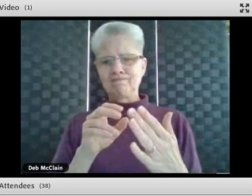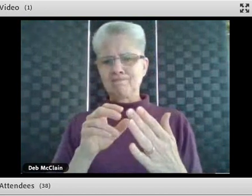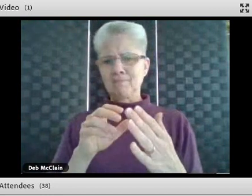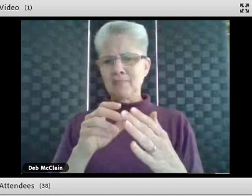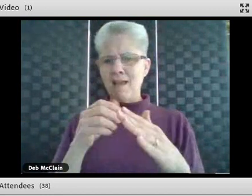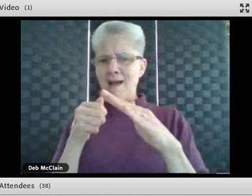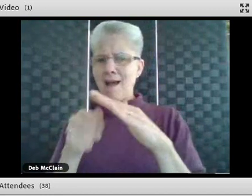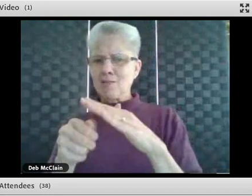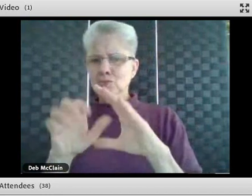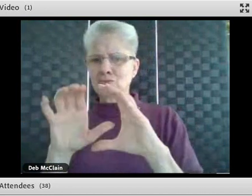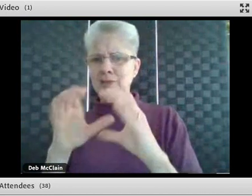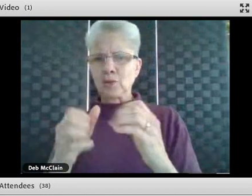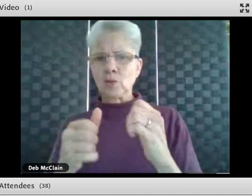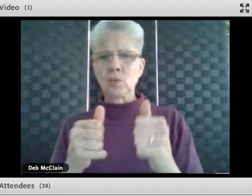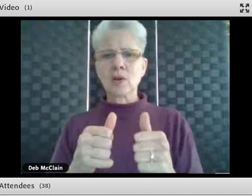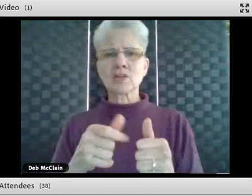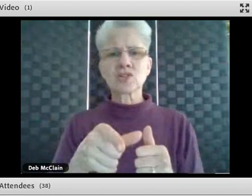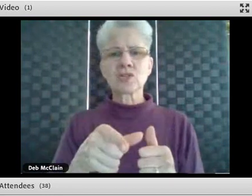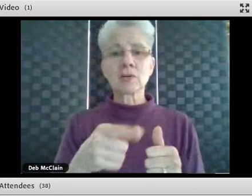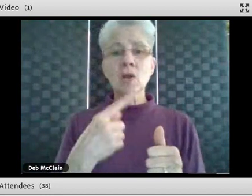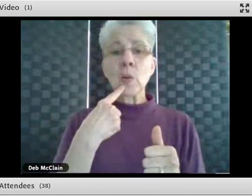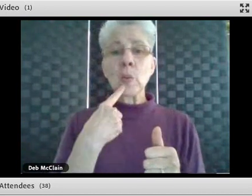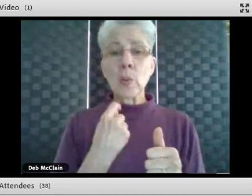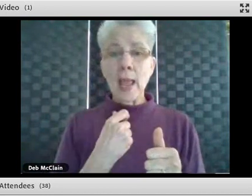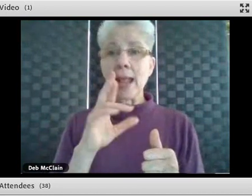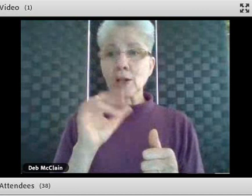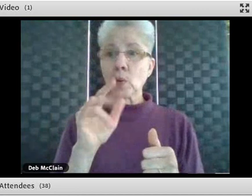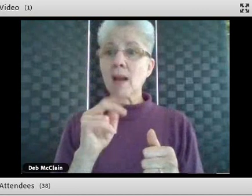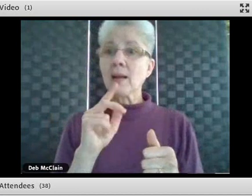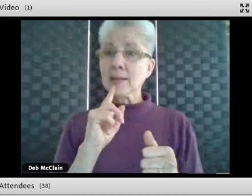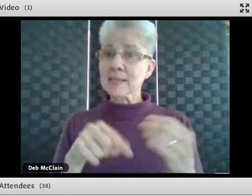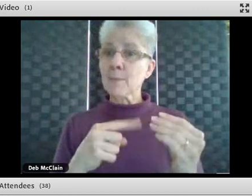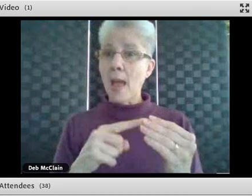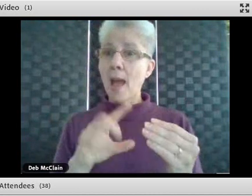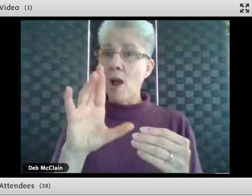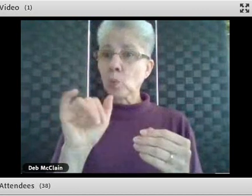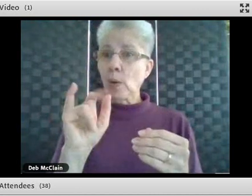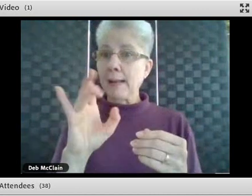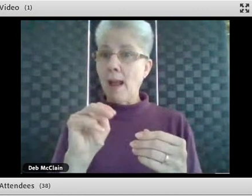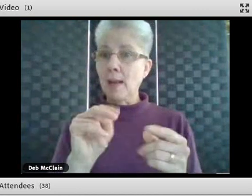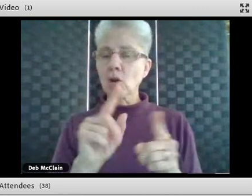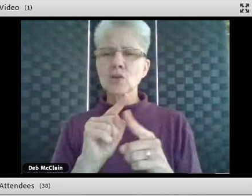So this book about Red, the crayon, is about a crayon, but it's also about identity, as well.